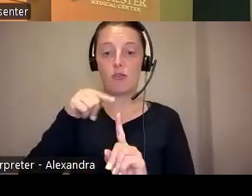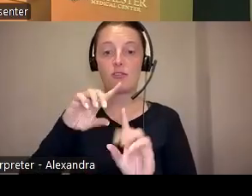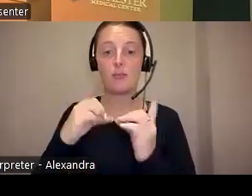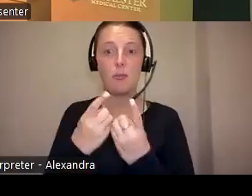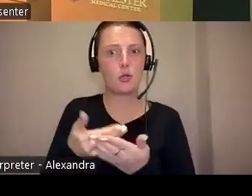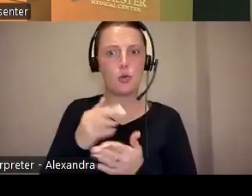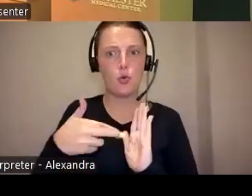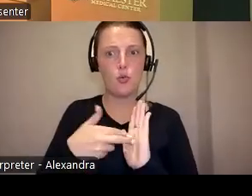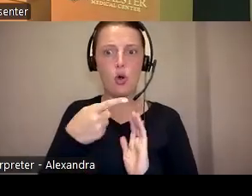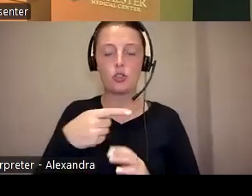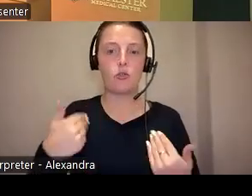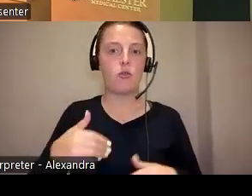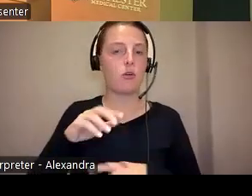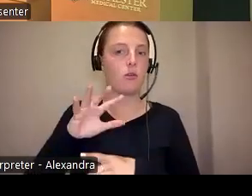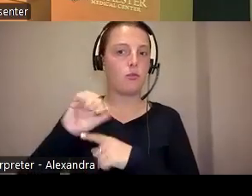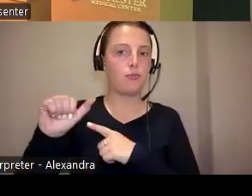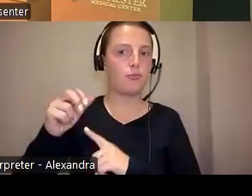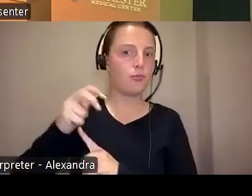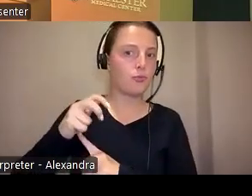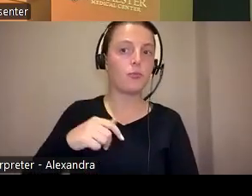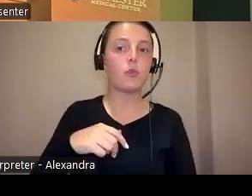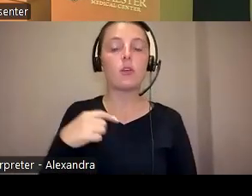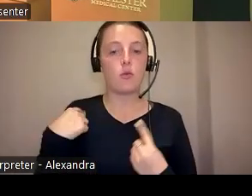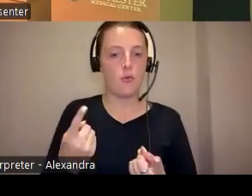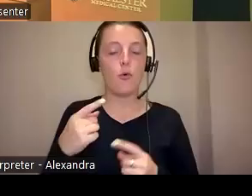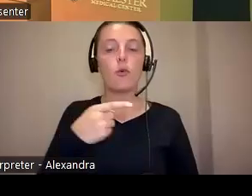but in that role, she has primary oversight of the mental health counselors, marriage